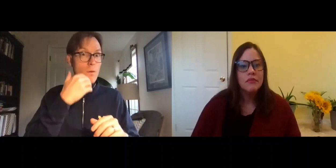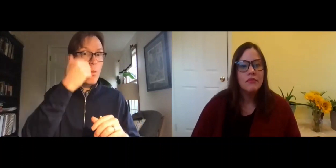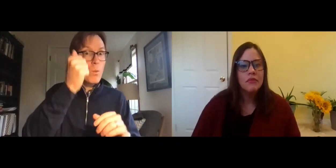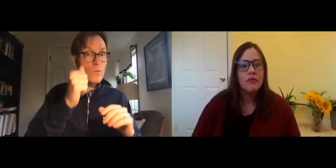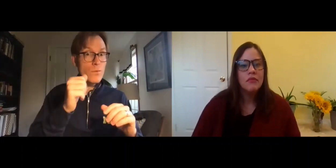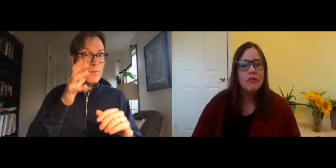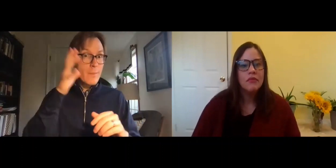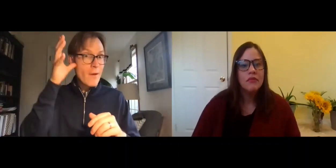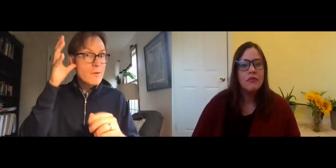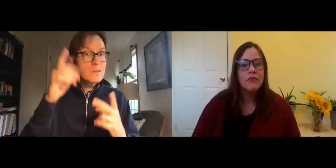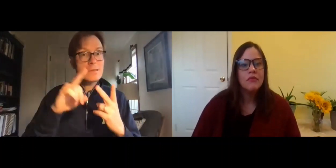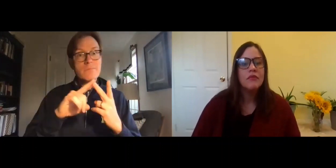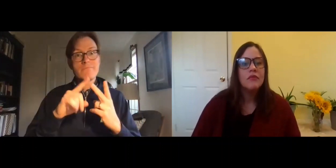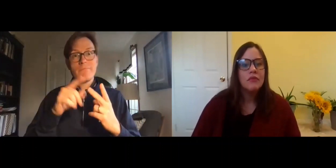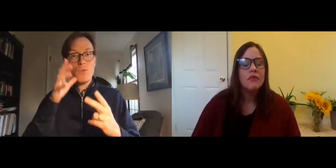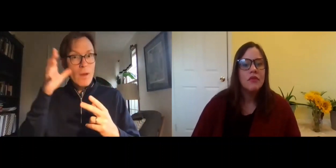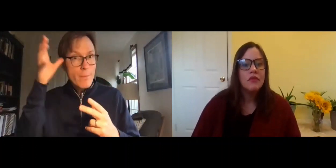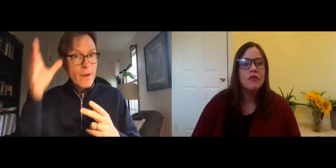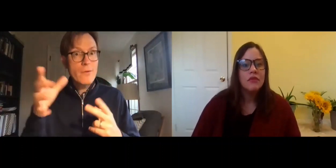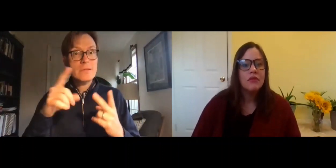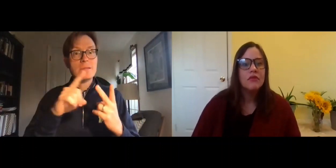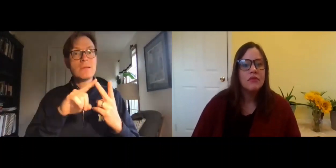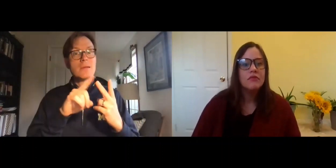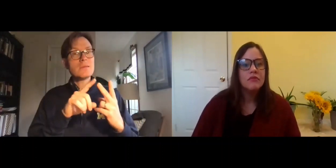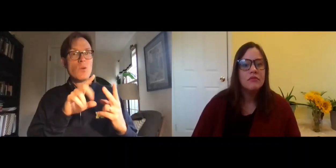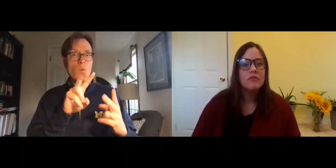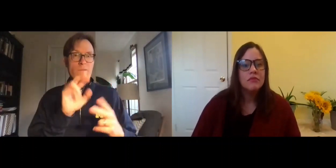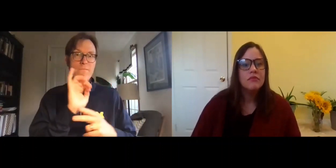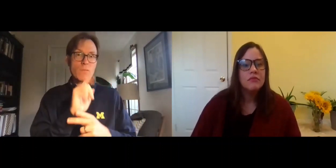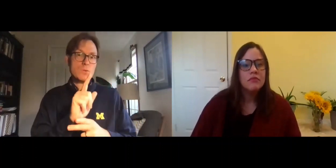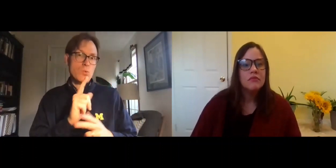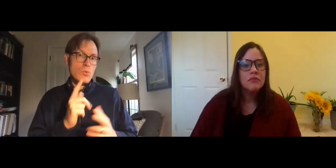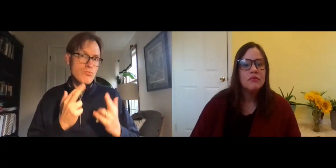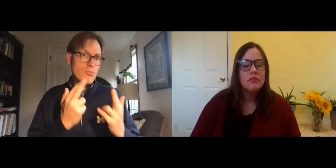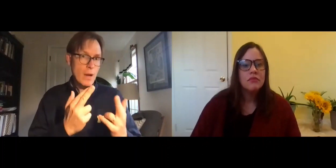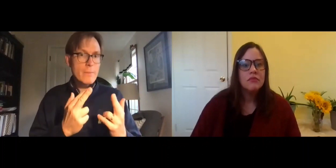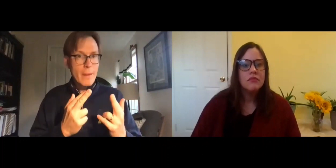And really, virtual Thanksgiving is going to help you protect the older population like